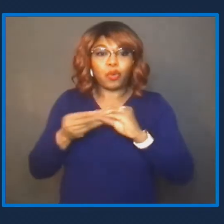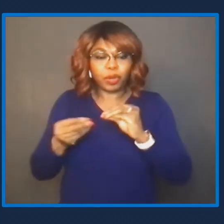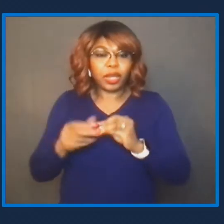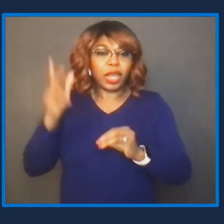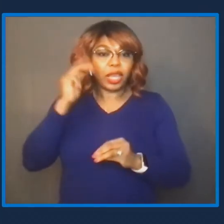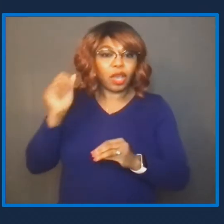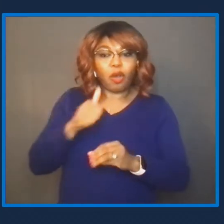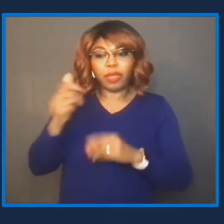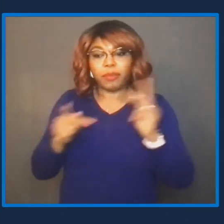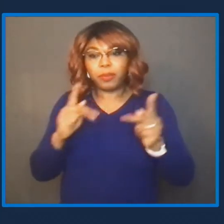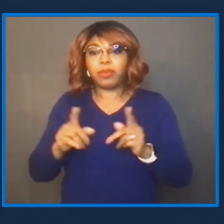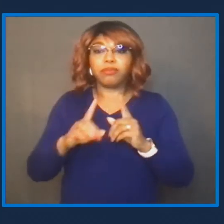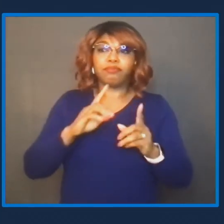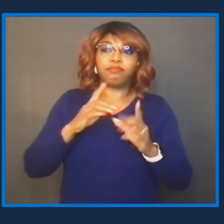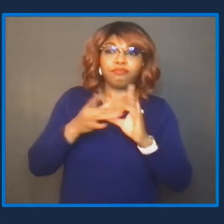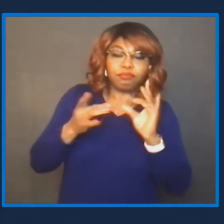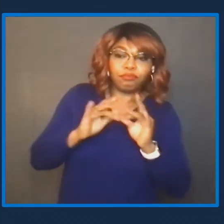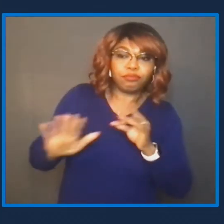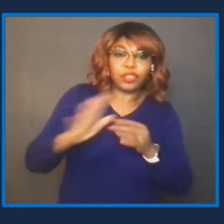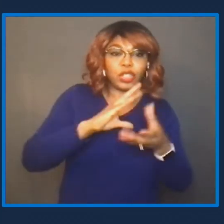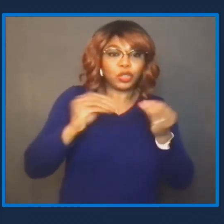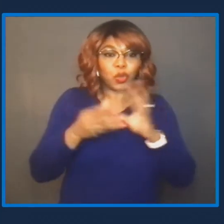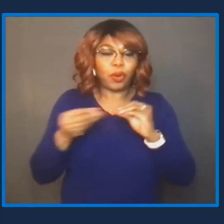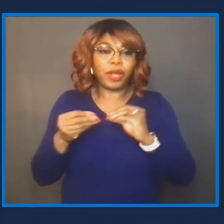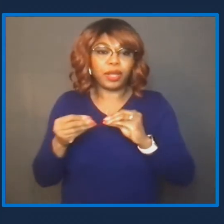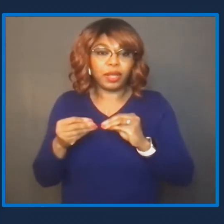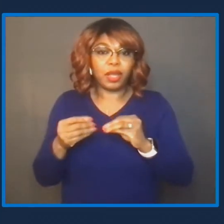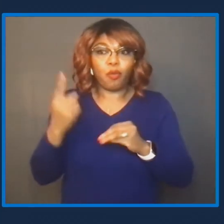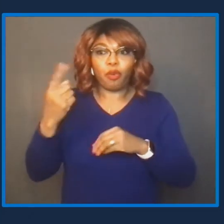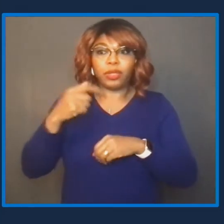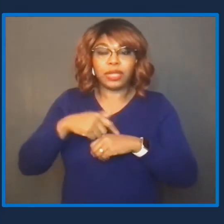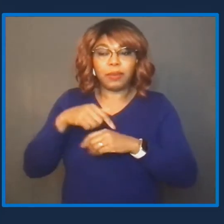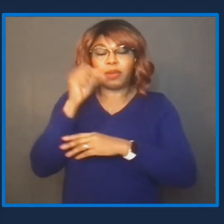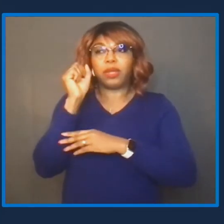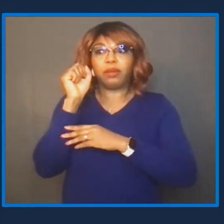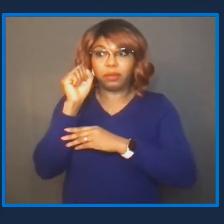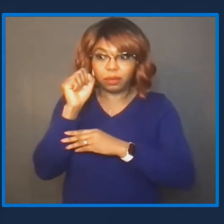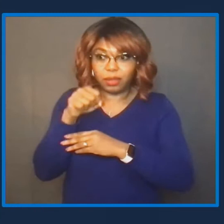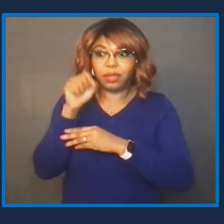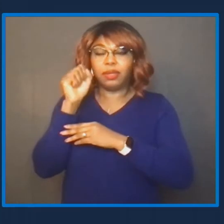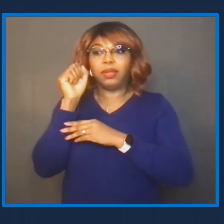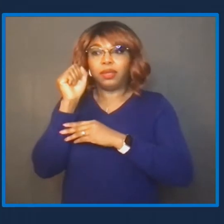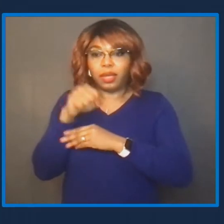My head was gonna fall off at one point with the amount of nodding I was doing along with so many people.